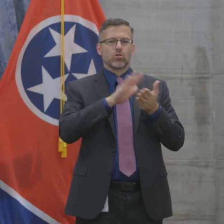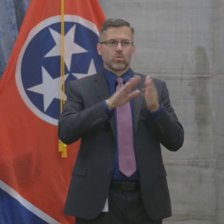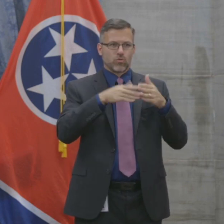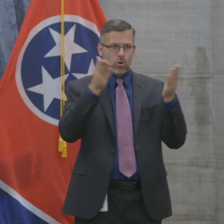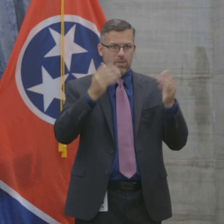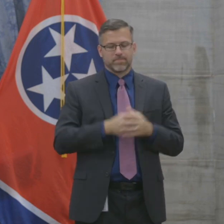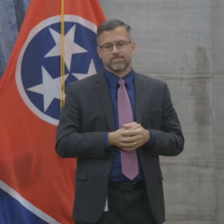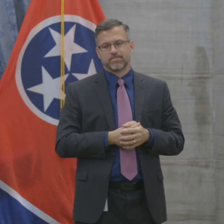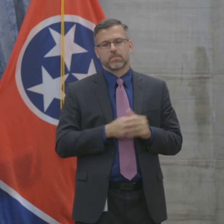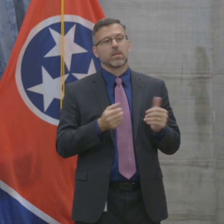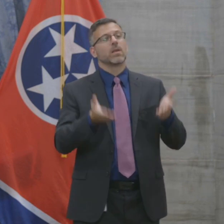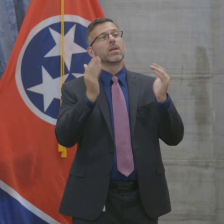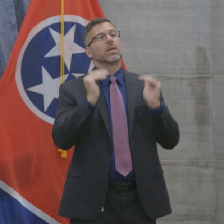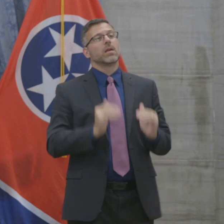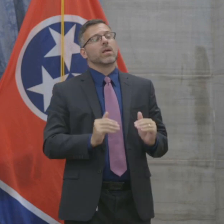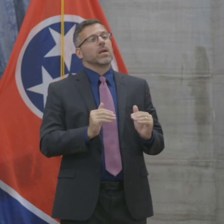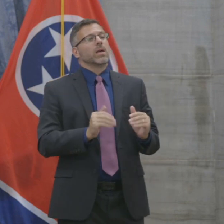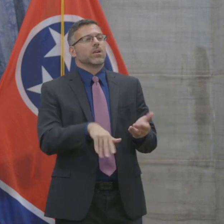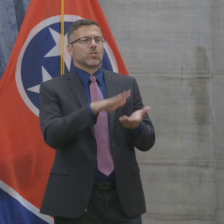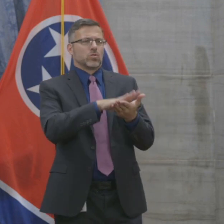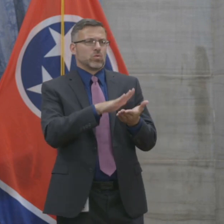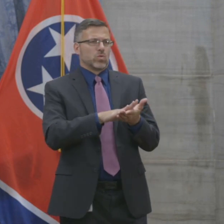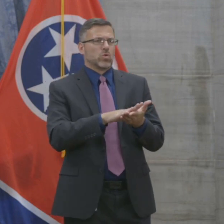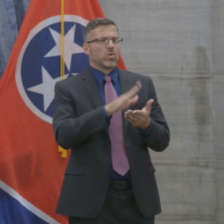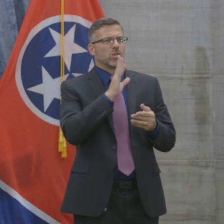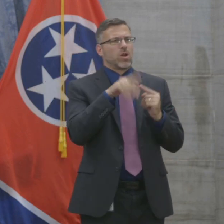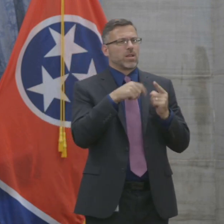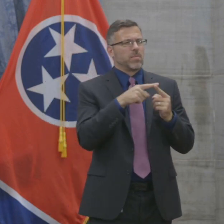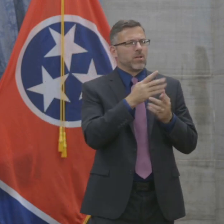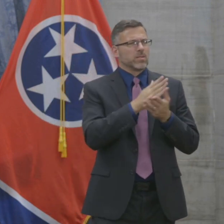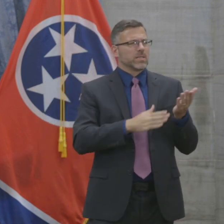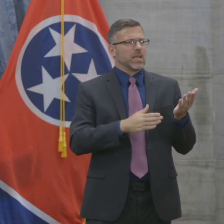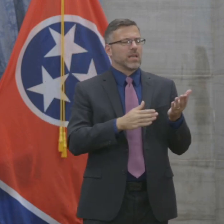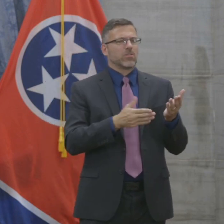districts are now using virtual private networks or VP Ns for